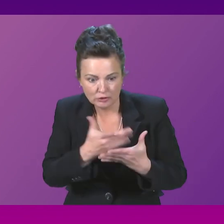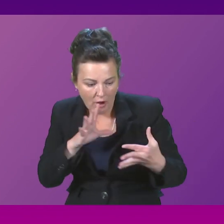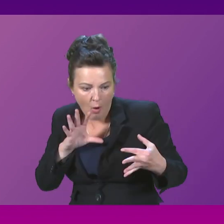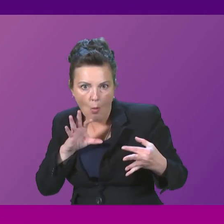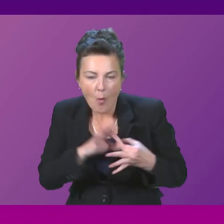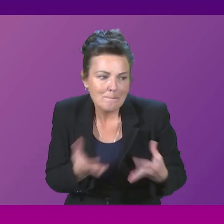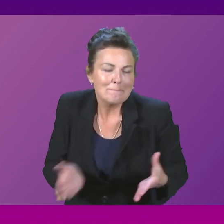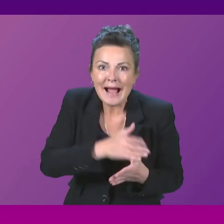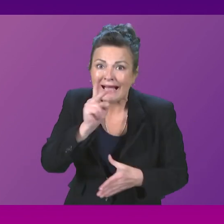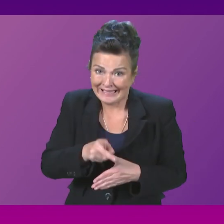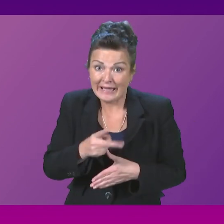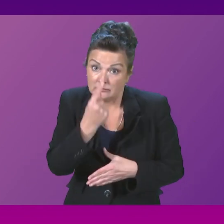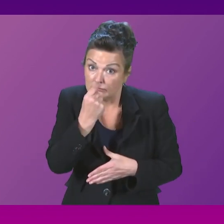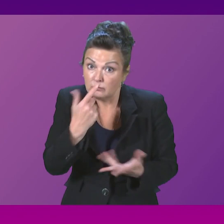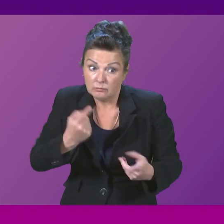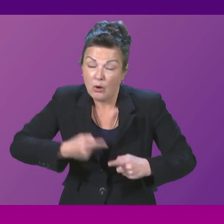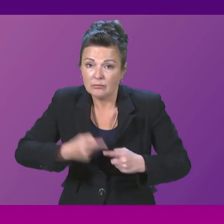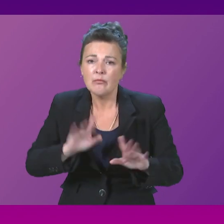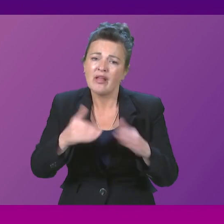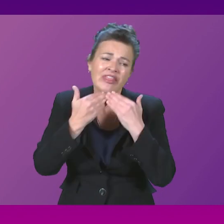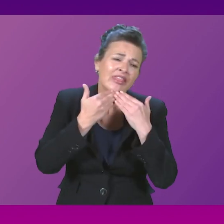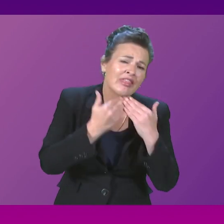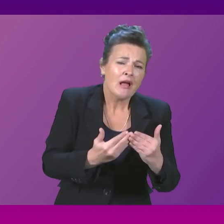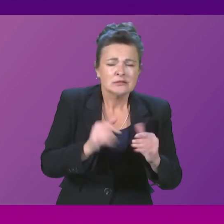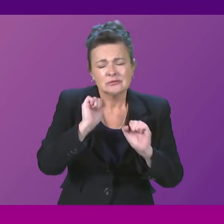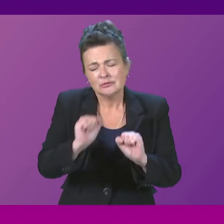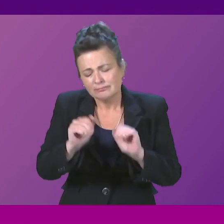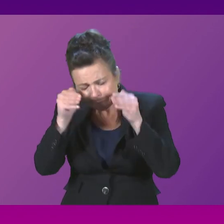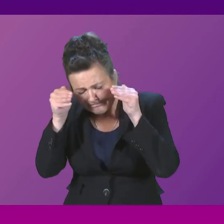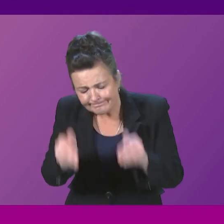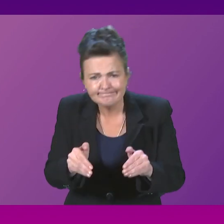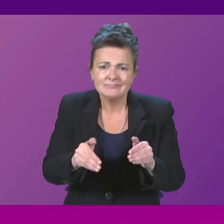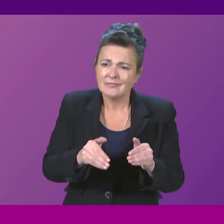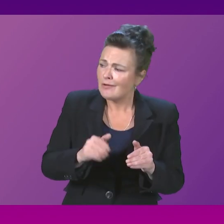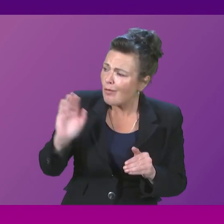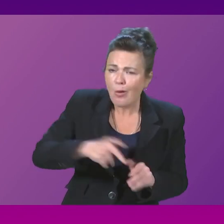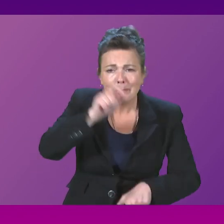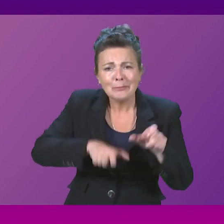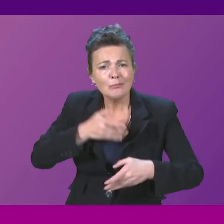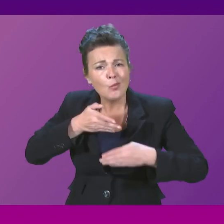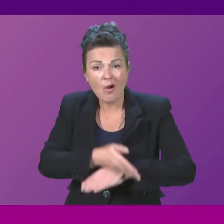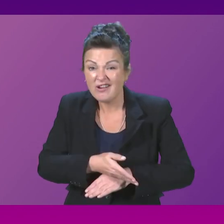services as quickly as possible. Thanks to the dedication of everyone who worked on that, telecommunications and power supplies